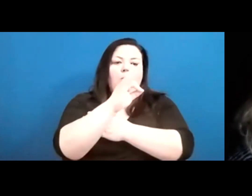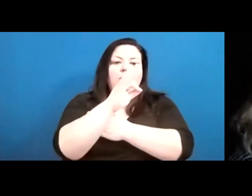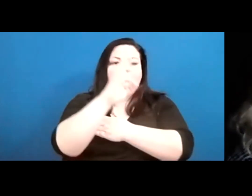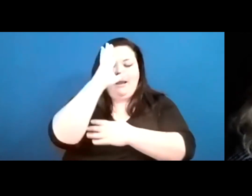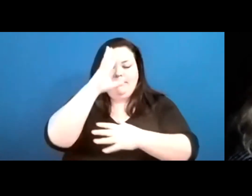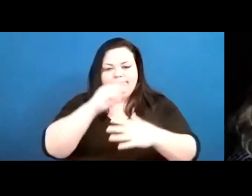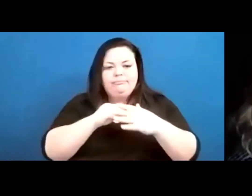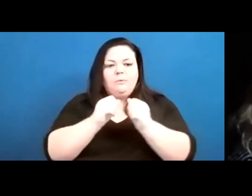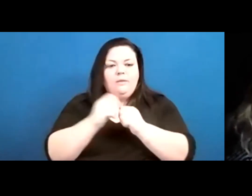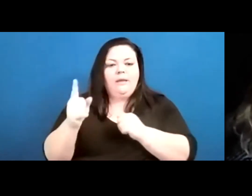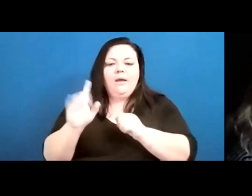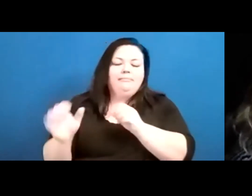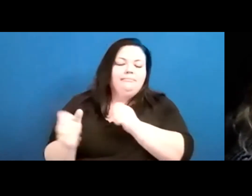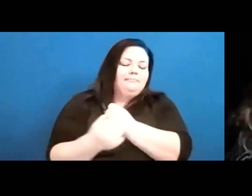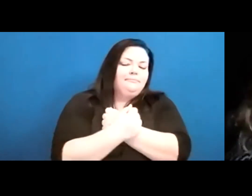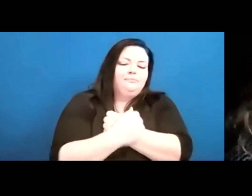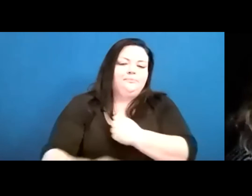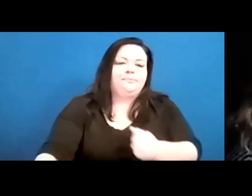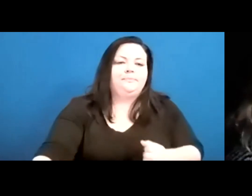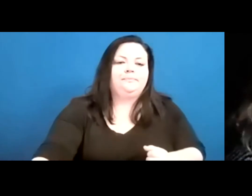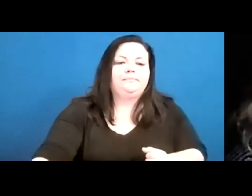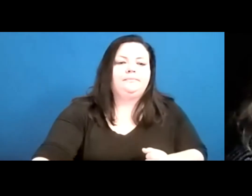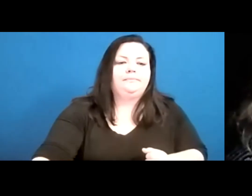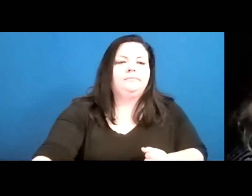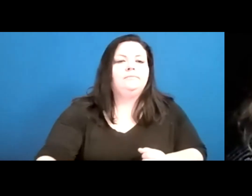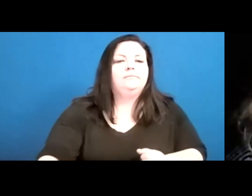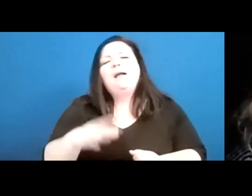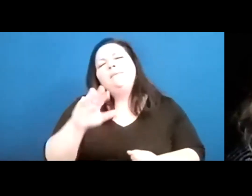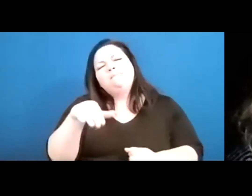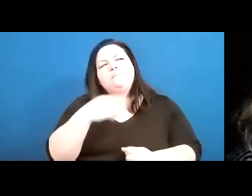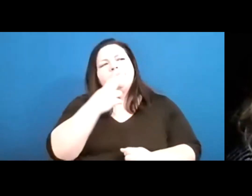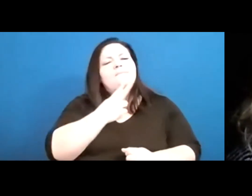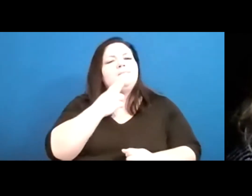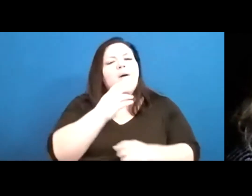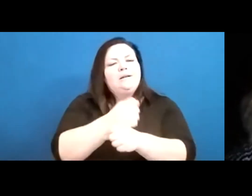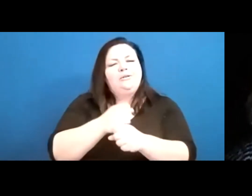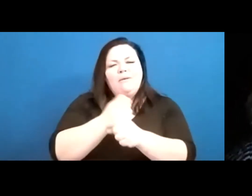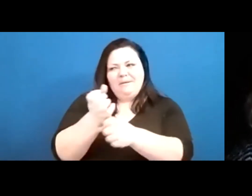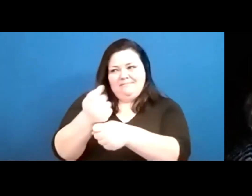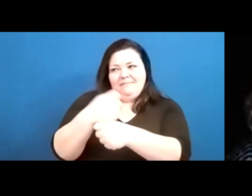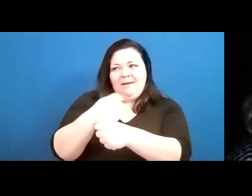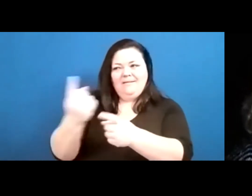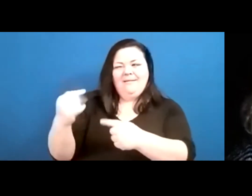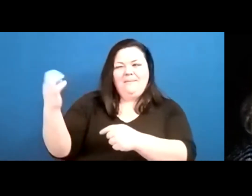wrapped around me./ Make me some honey coffee and/ come back to bed/ I want to say/